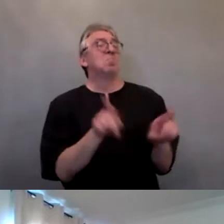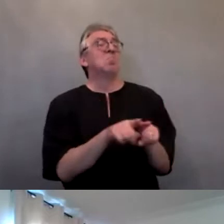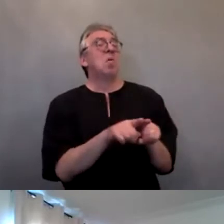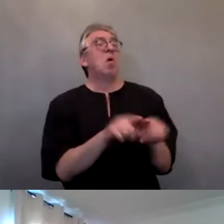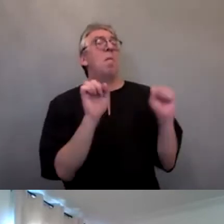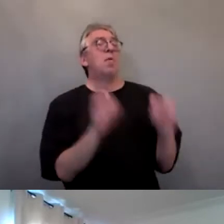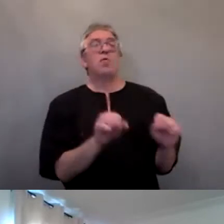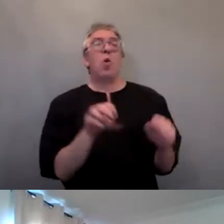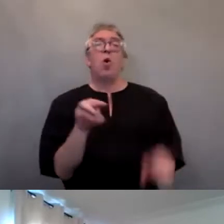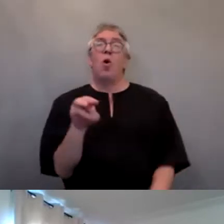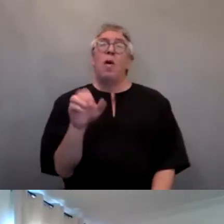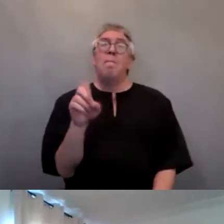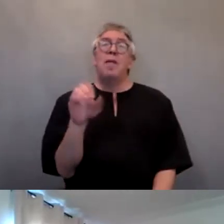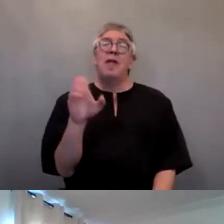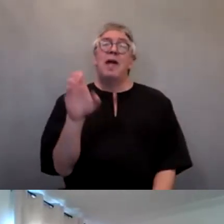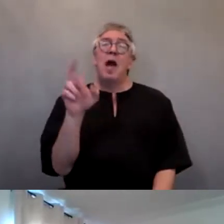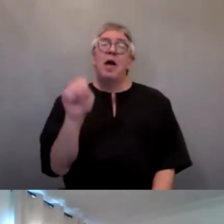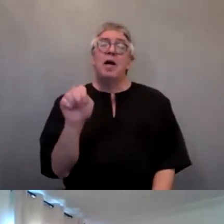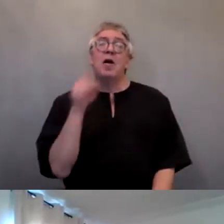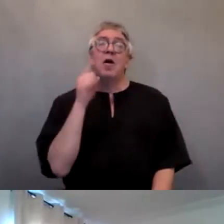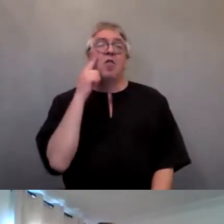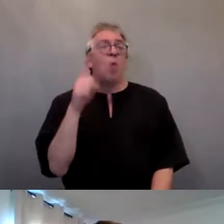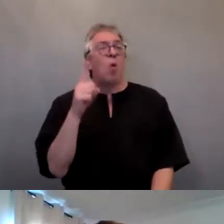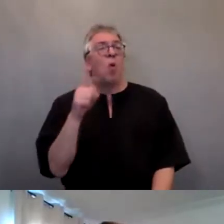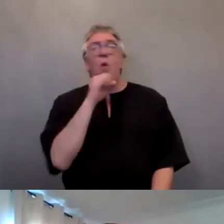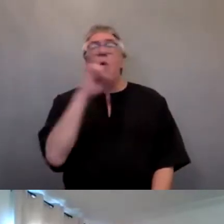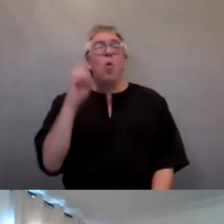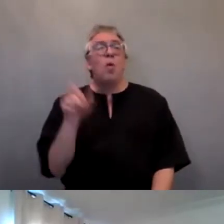the same under most insurance coverage and most of the processors under the